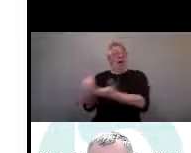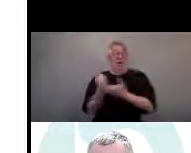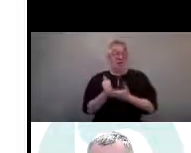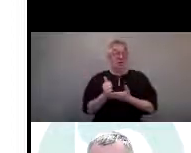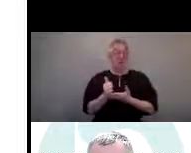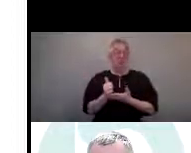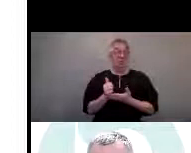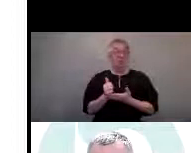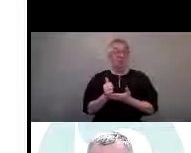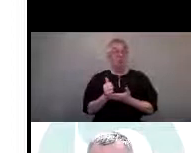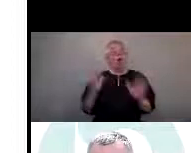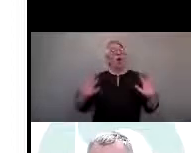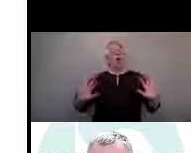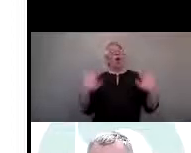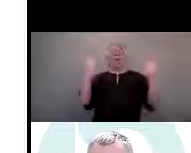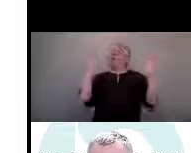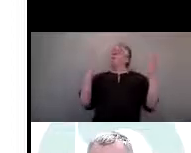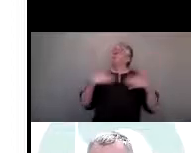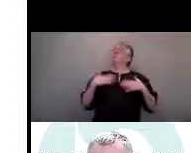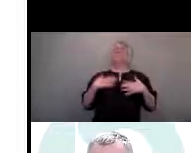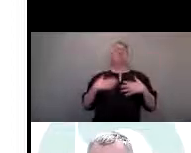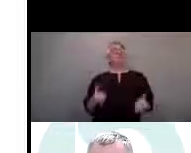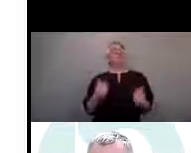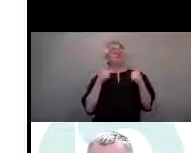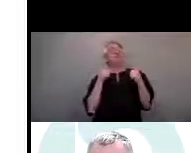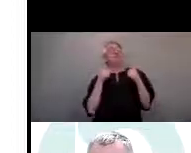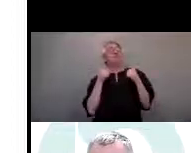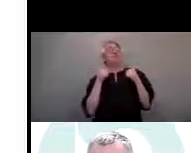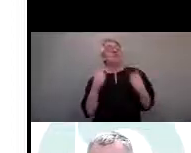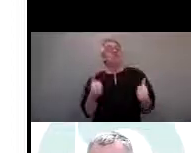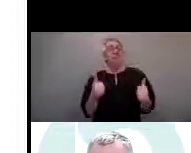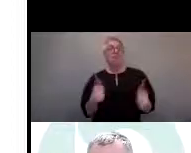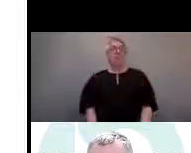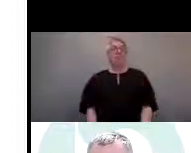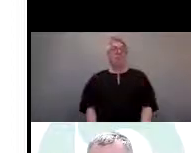you a sense of what it is like to live and to hear with cochlear